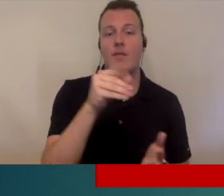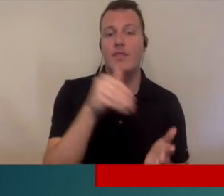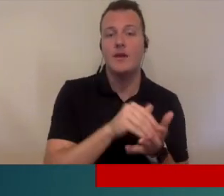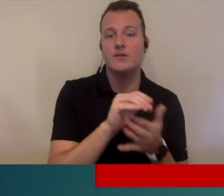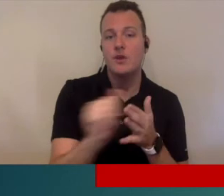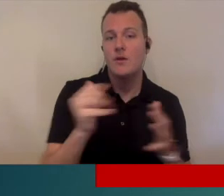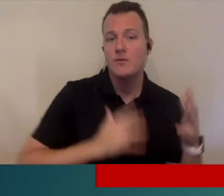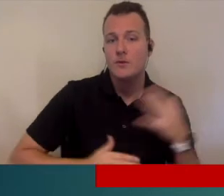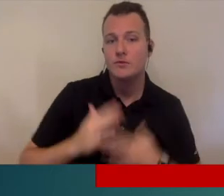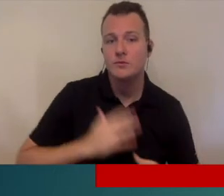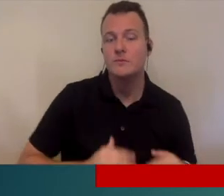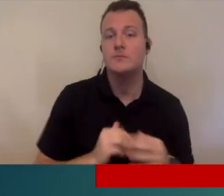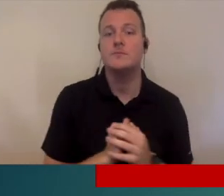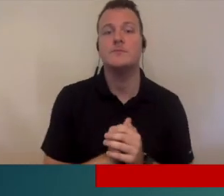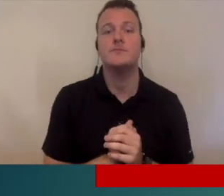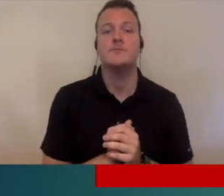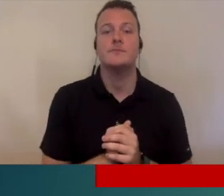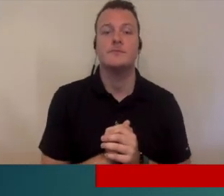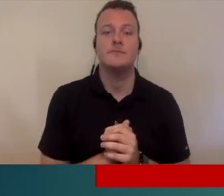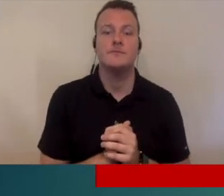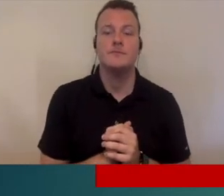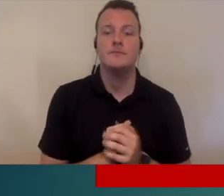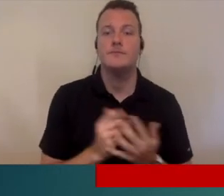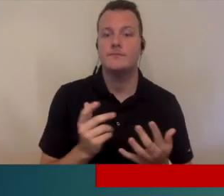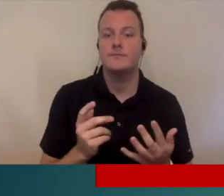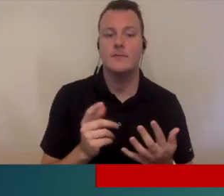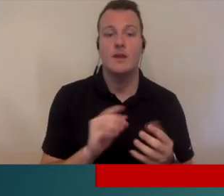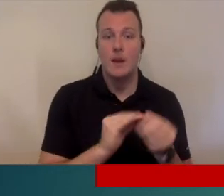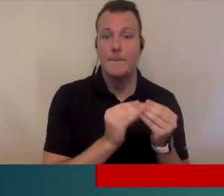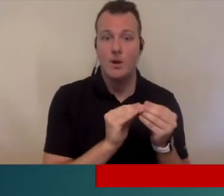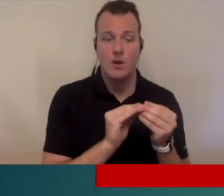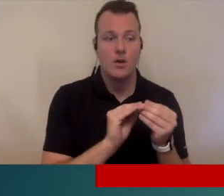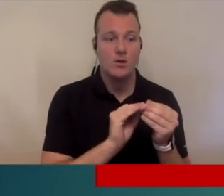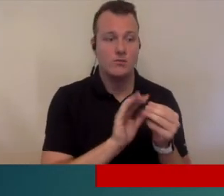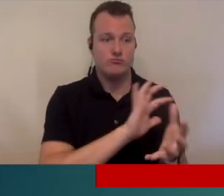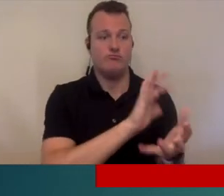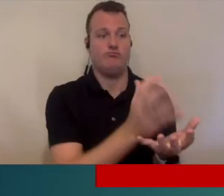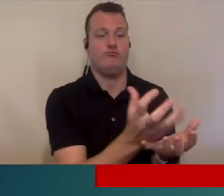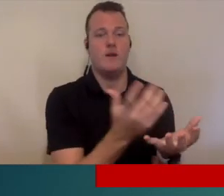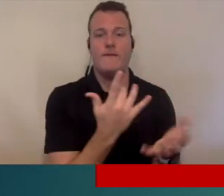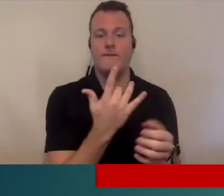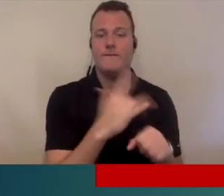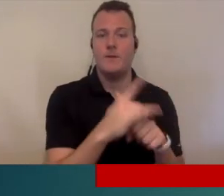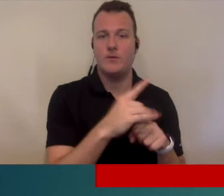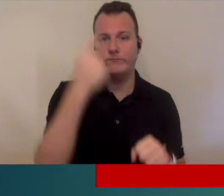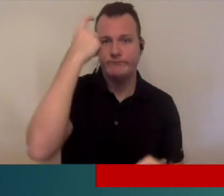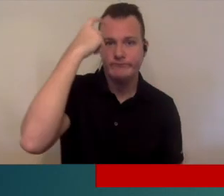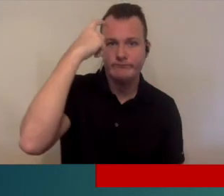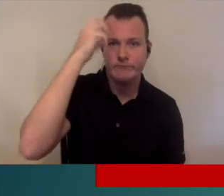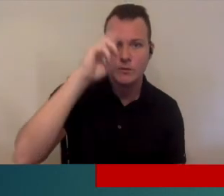thousand dollar wardrobe, and have those numbers available to you before you go